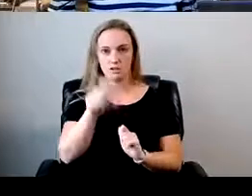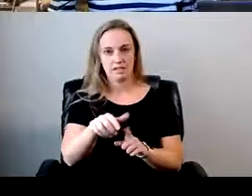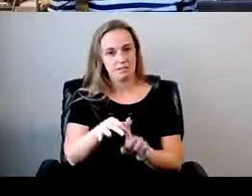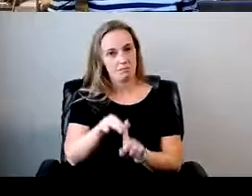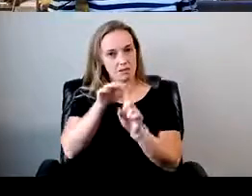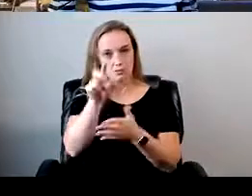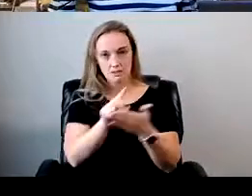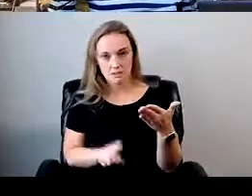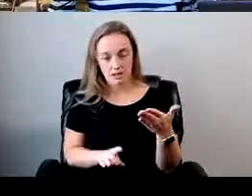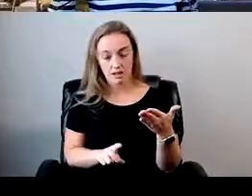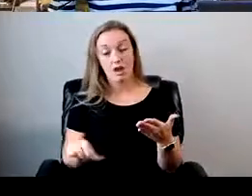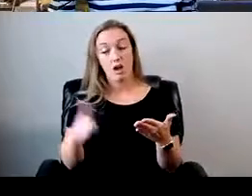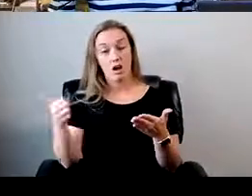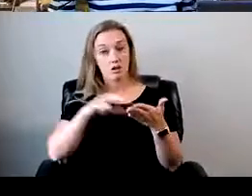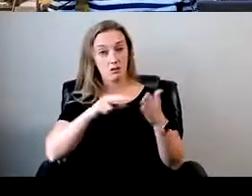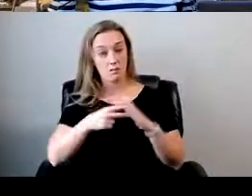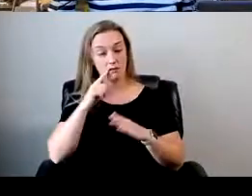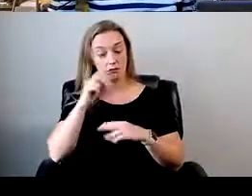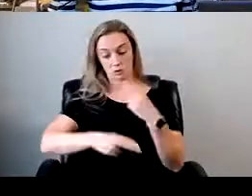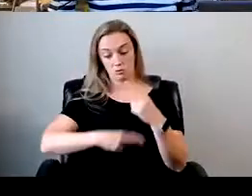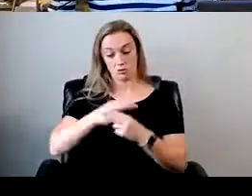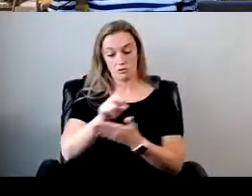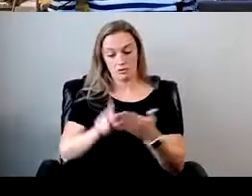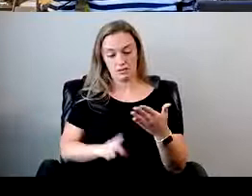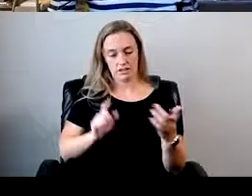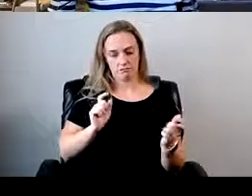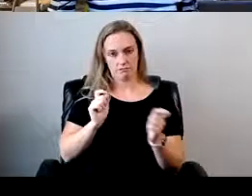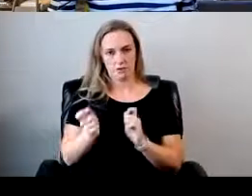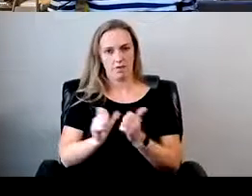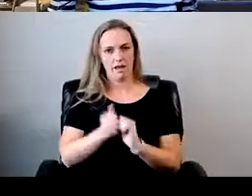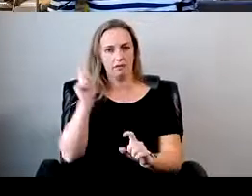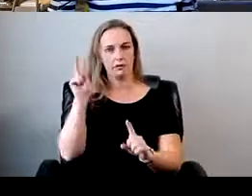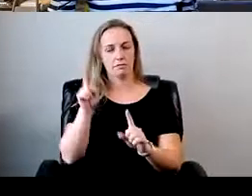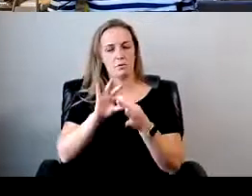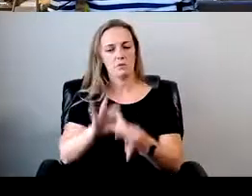Other definitions of universal design have evolved as they relate to its applications.